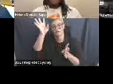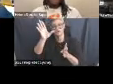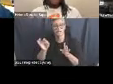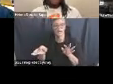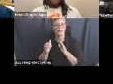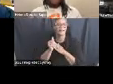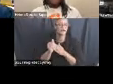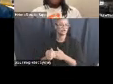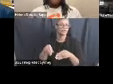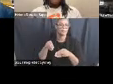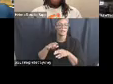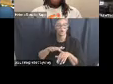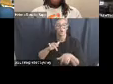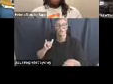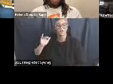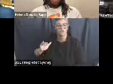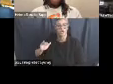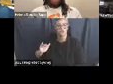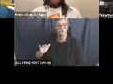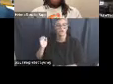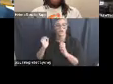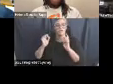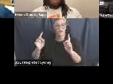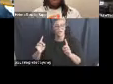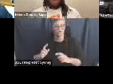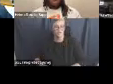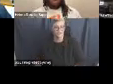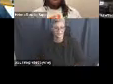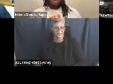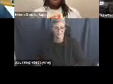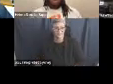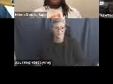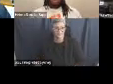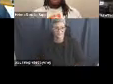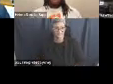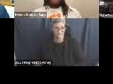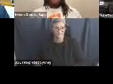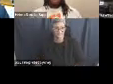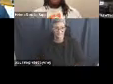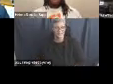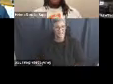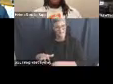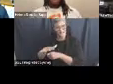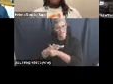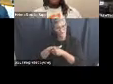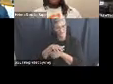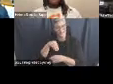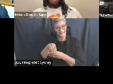which sits in cultivate learning at the University of Washington. She focuses on supporting